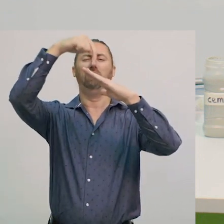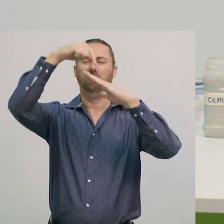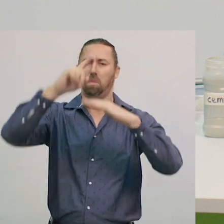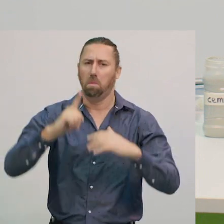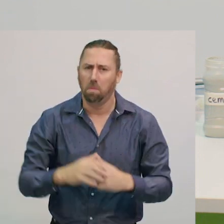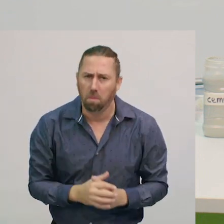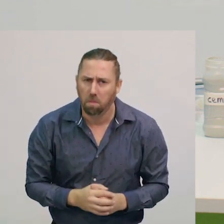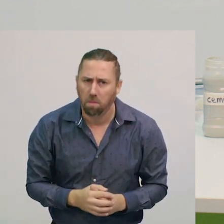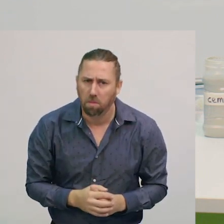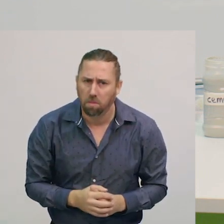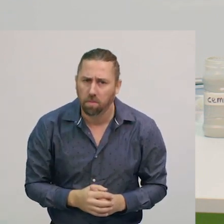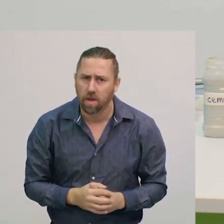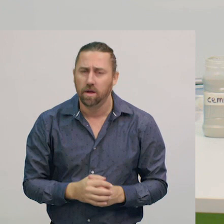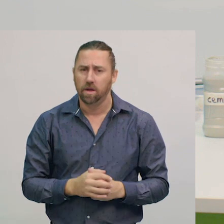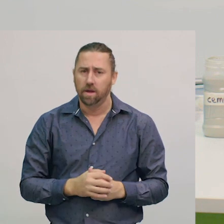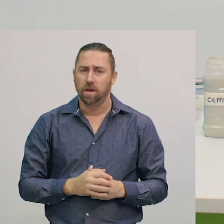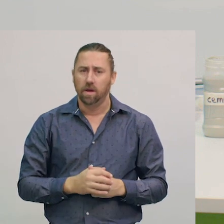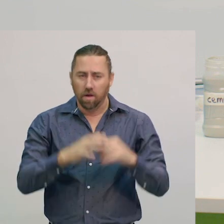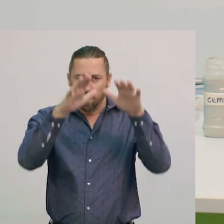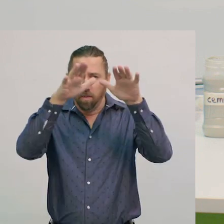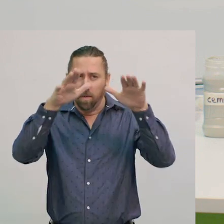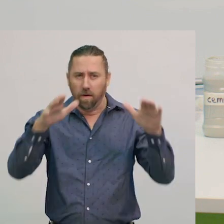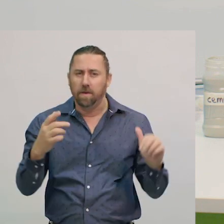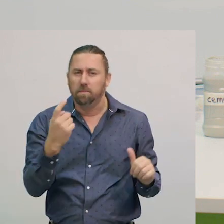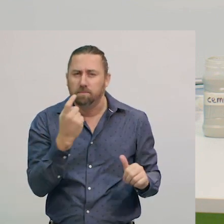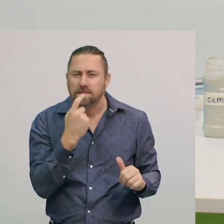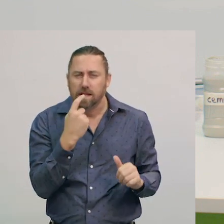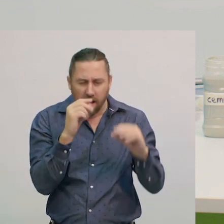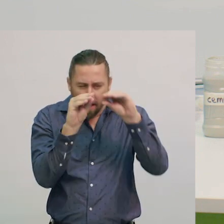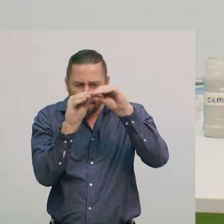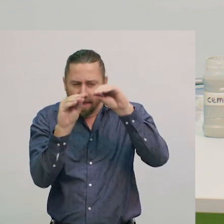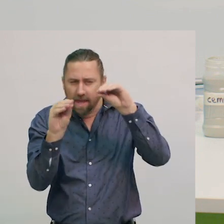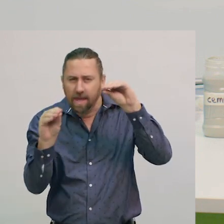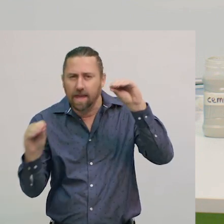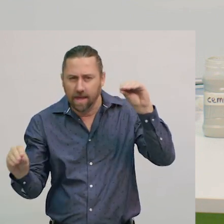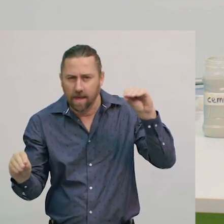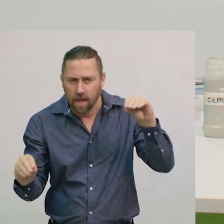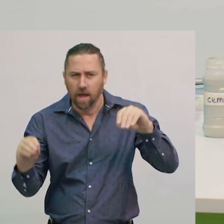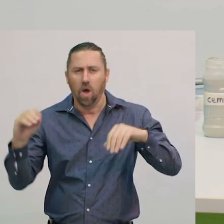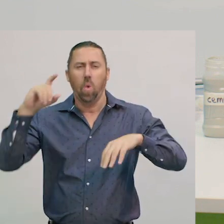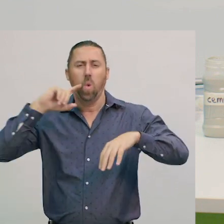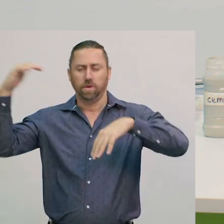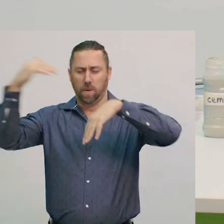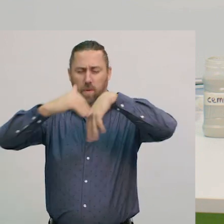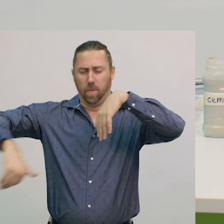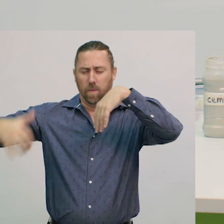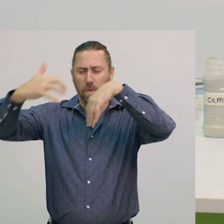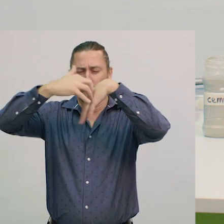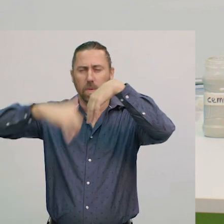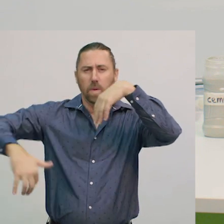Mine’s made of thin sheets of metal, a bit like this. It's very waterproof and it lasts a long time.